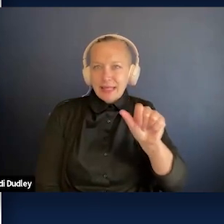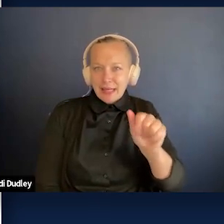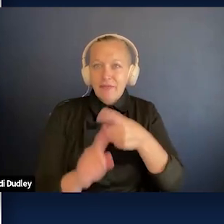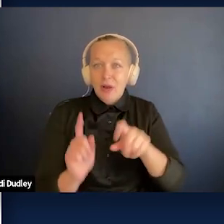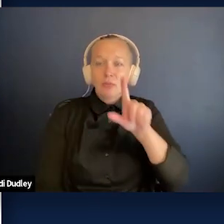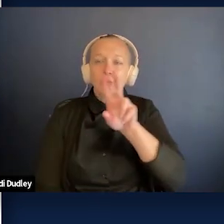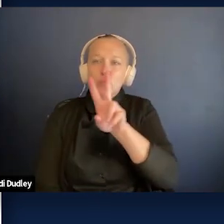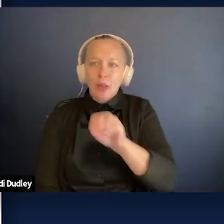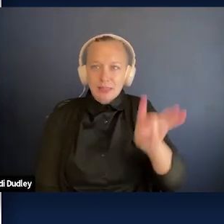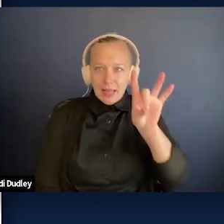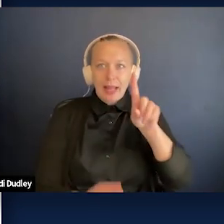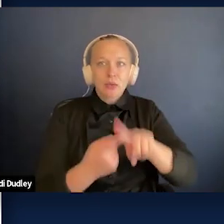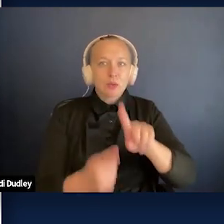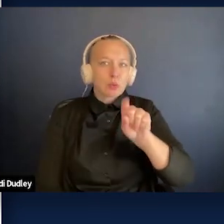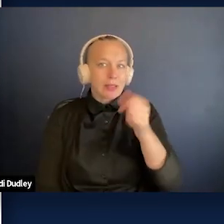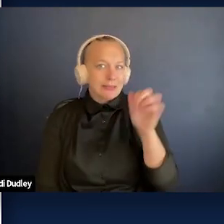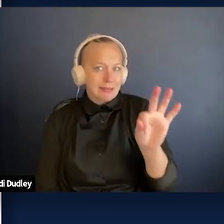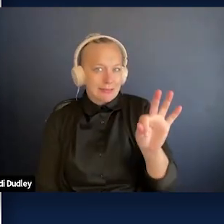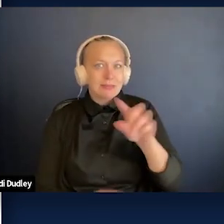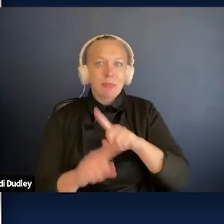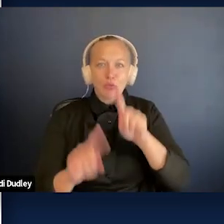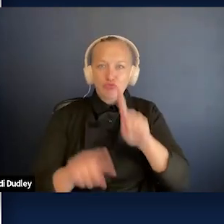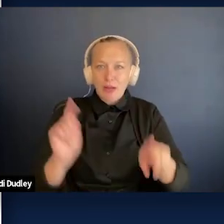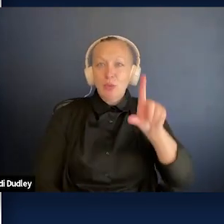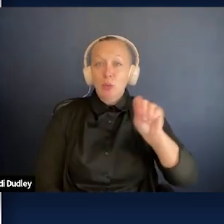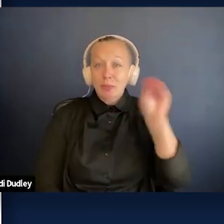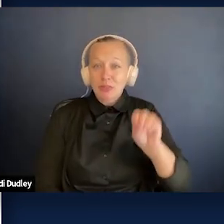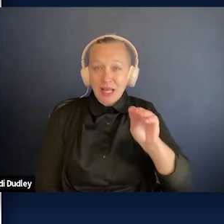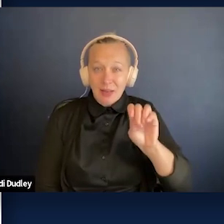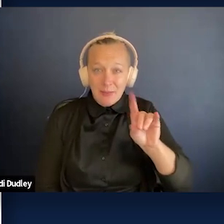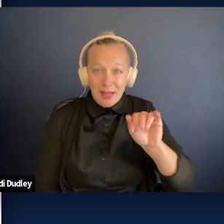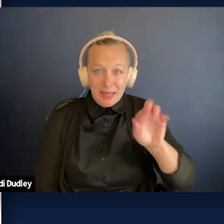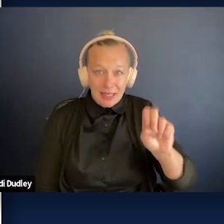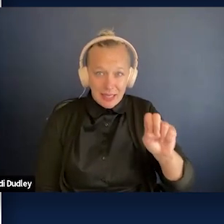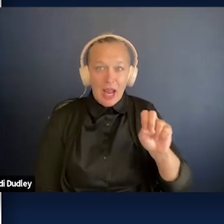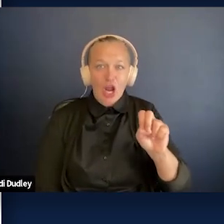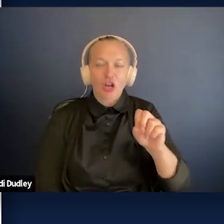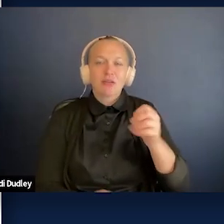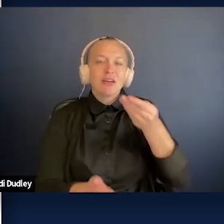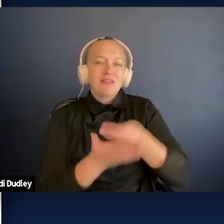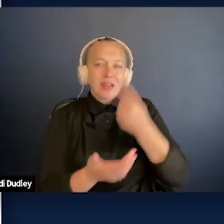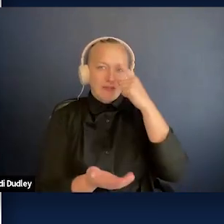between 2008 and 2010. And we use the first full year of enrollment as the baseline period.